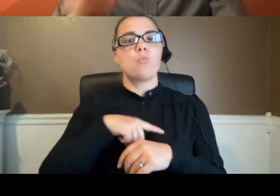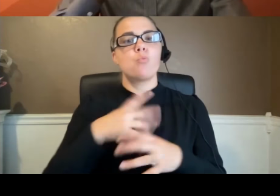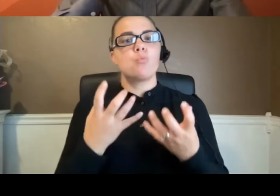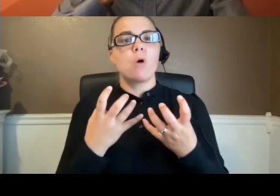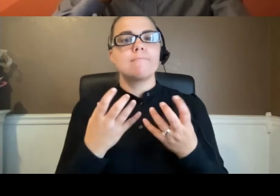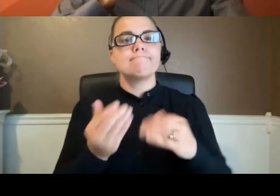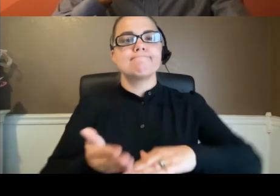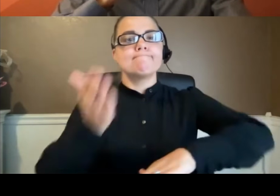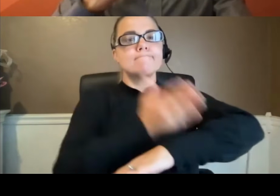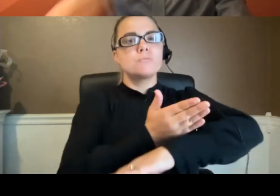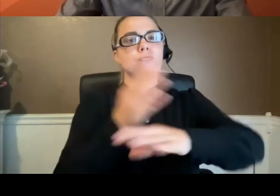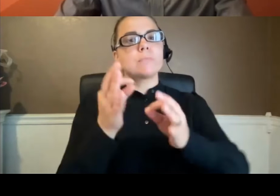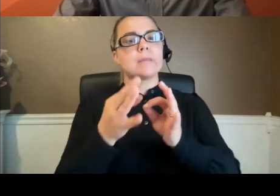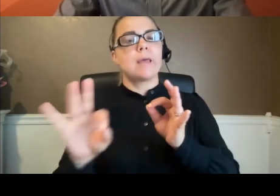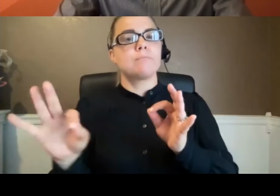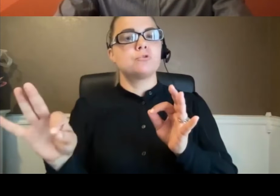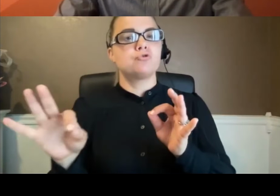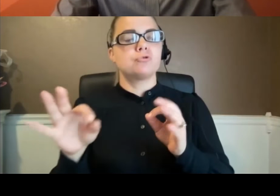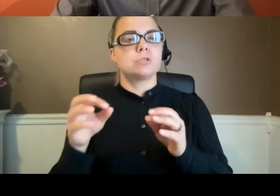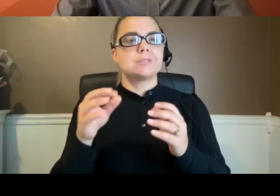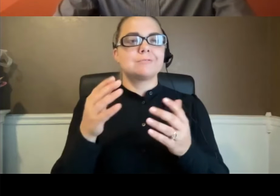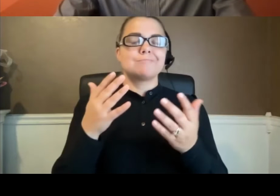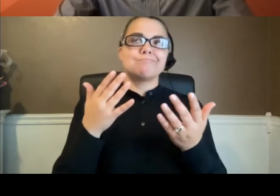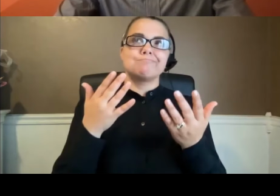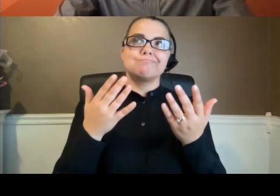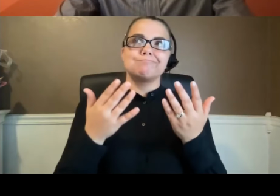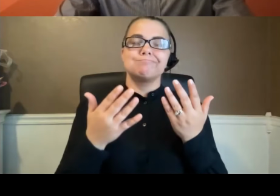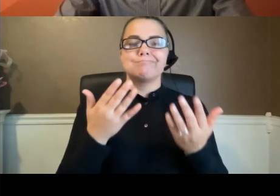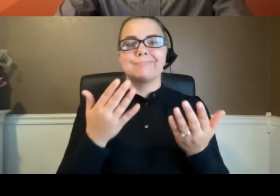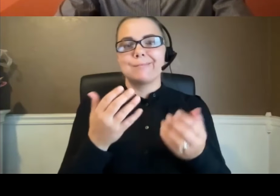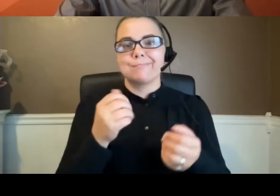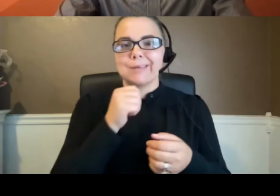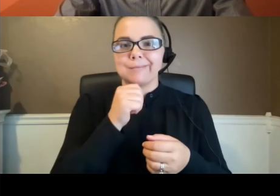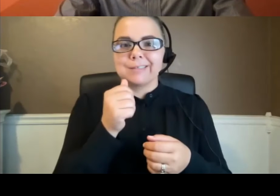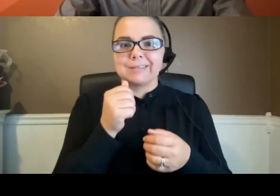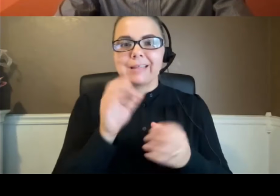And now this is, you know, probably not being... compared to the other solutions, not